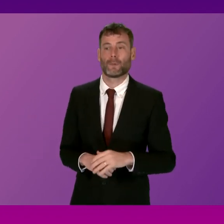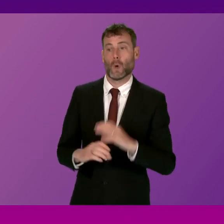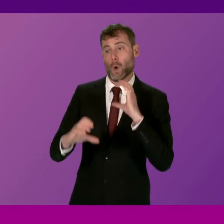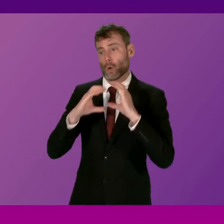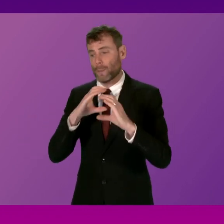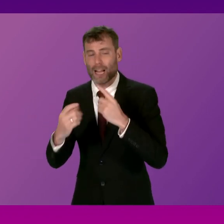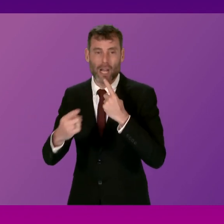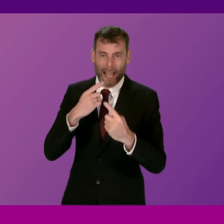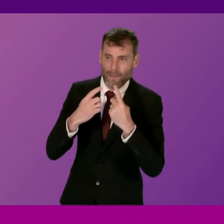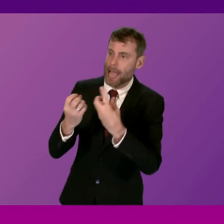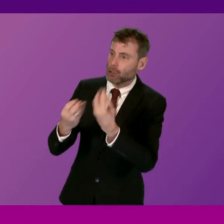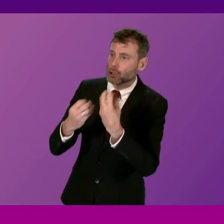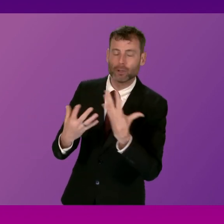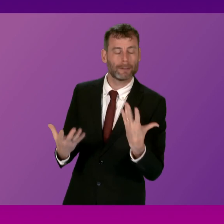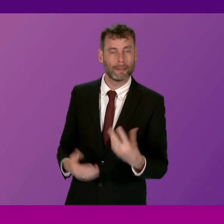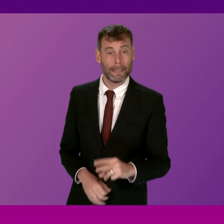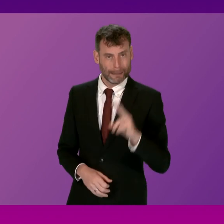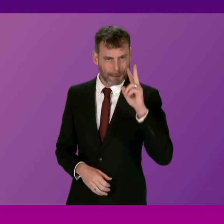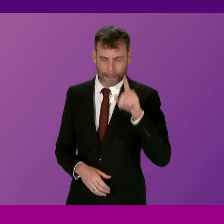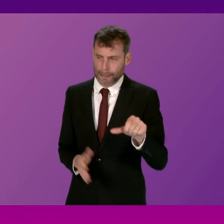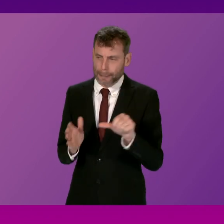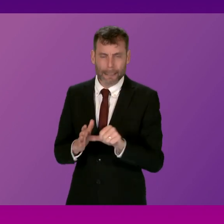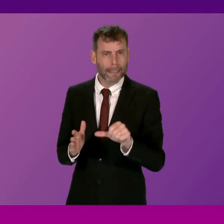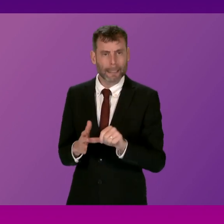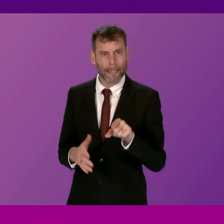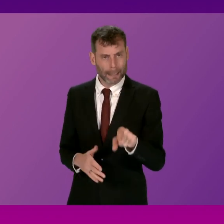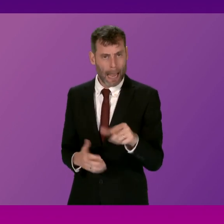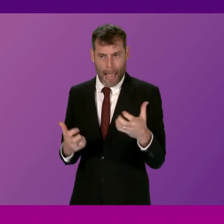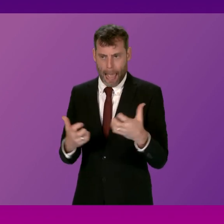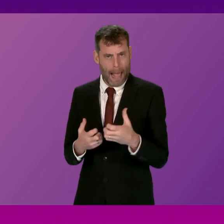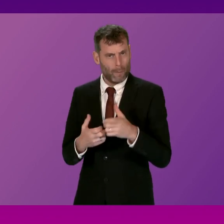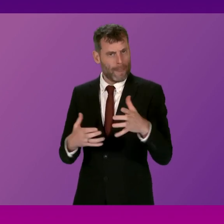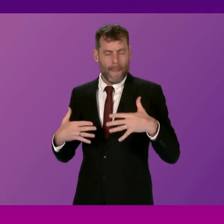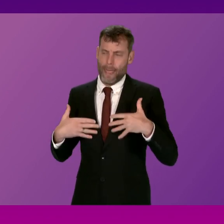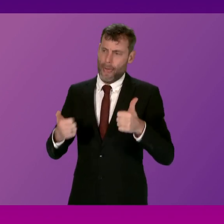basic human interactions that we need for our health and wellbeing.